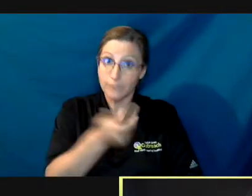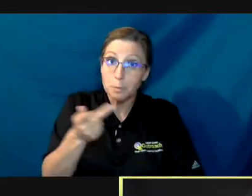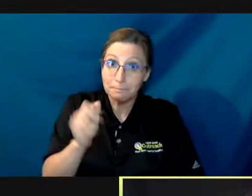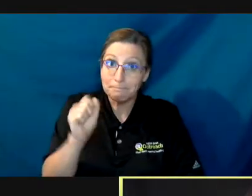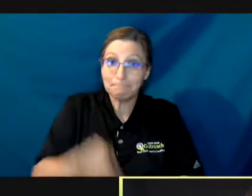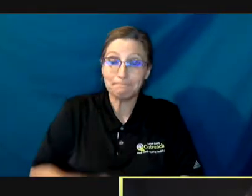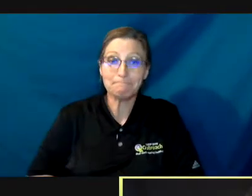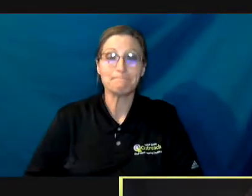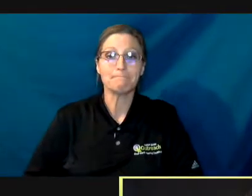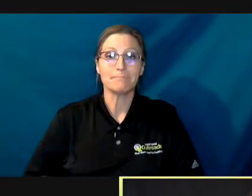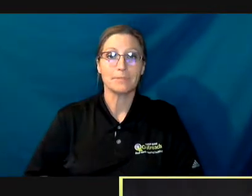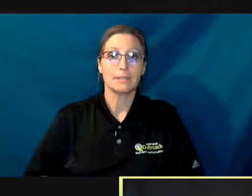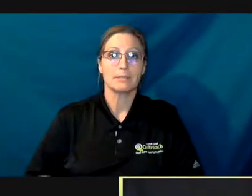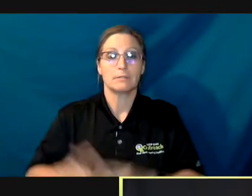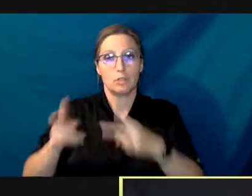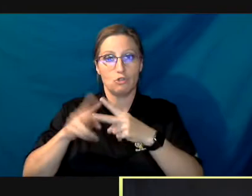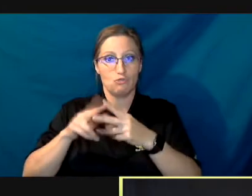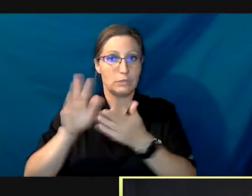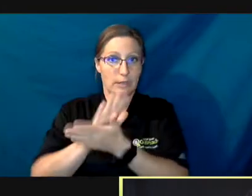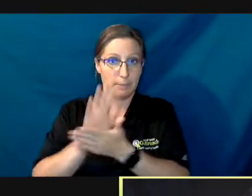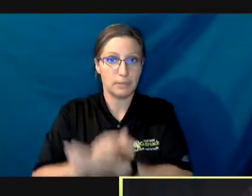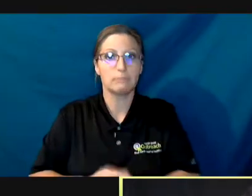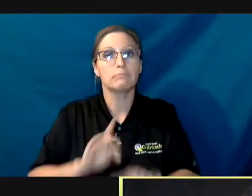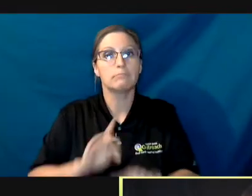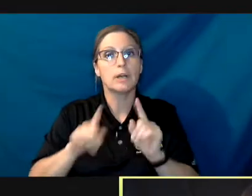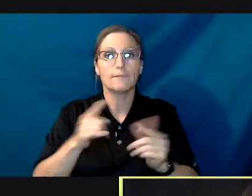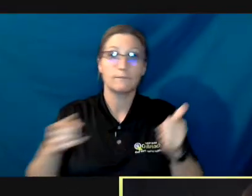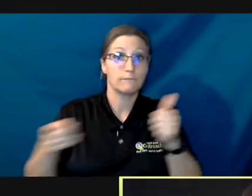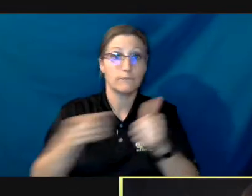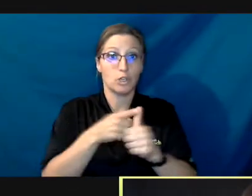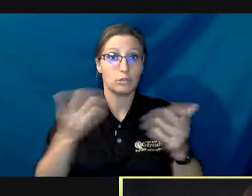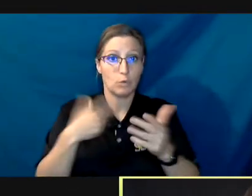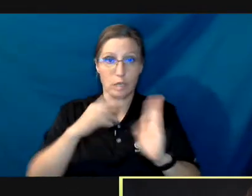to those documents, and this one in particular: the role of the educational interpreter.